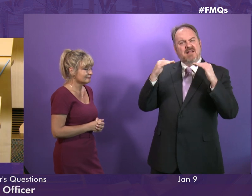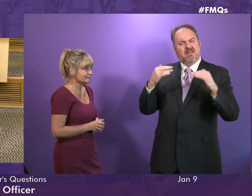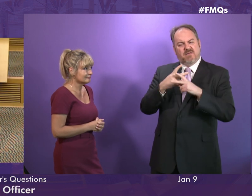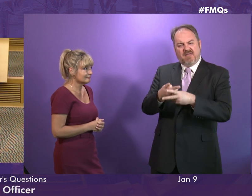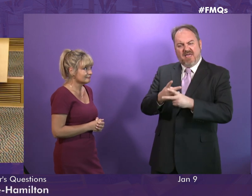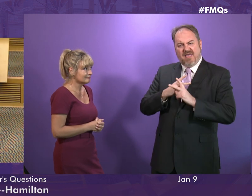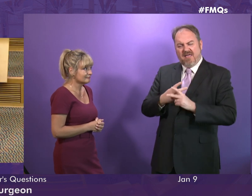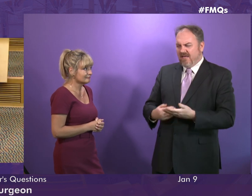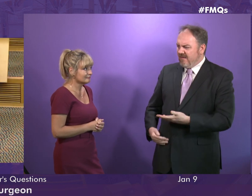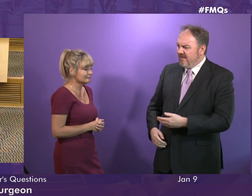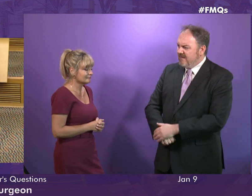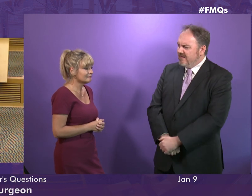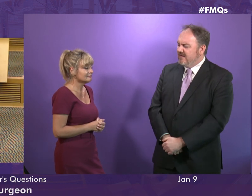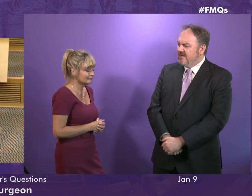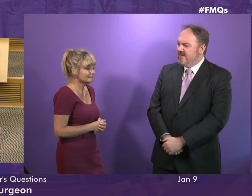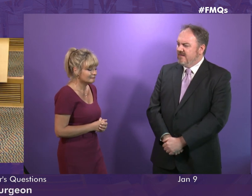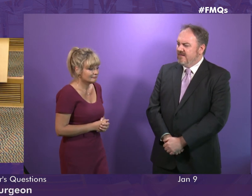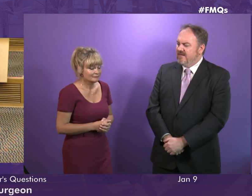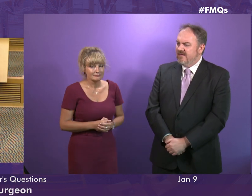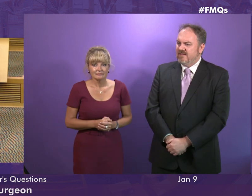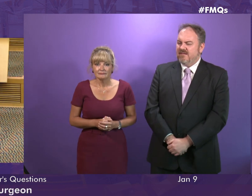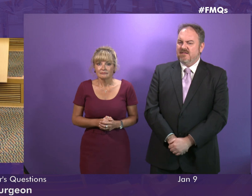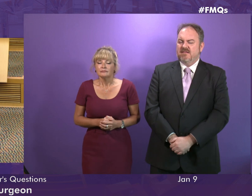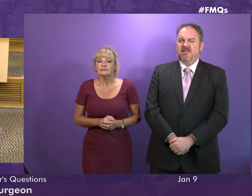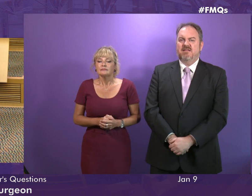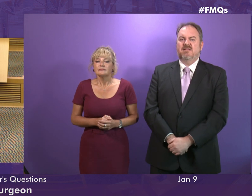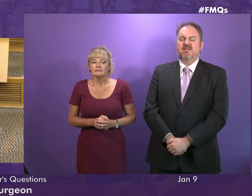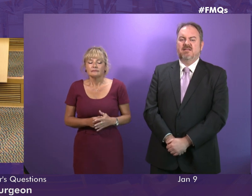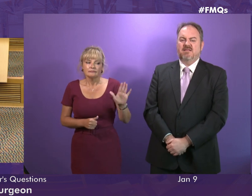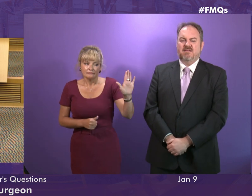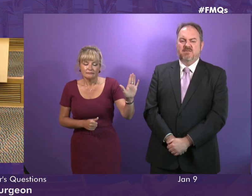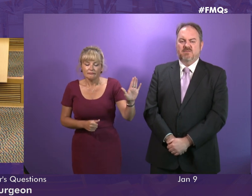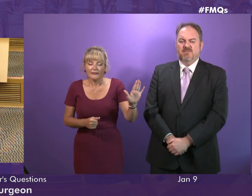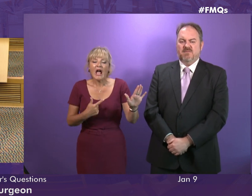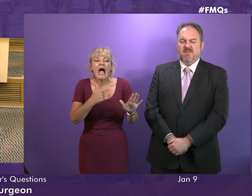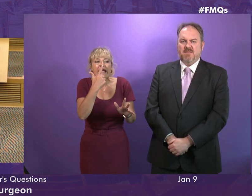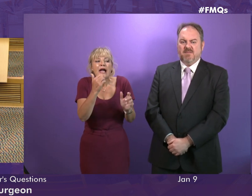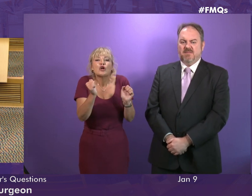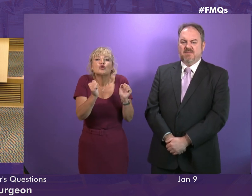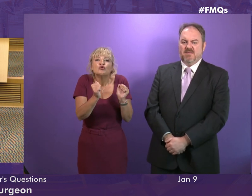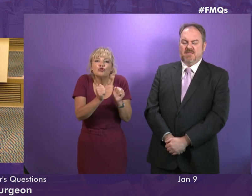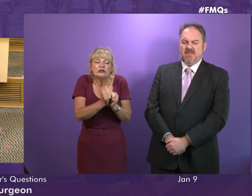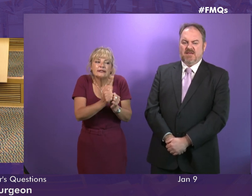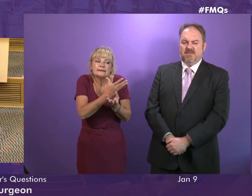The First Minister (Nicola Sturgeon): Let me certainly agree in part with Alex Cole-Hamilton: